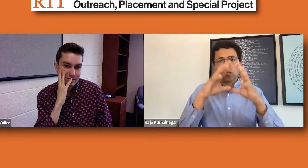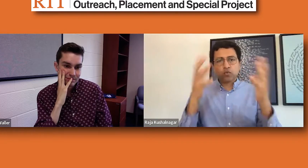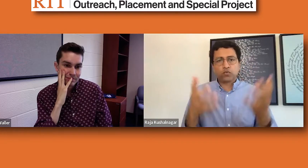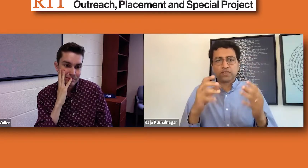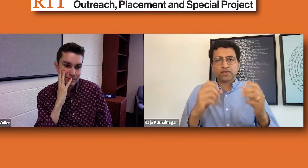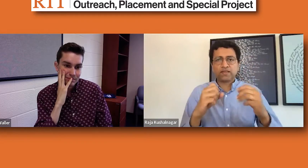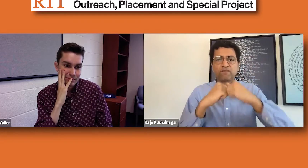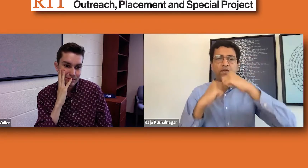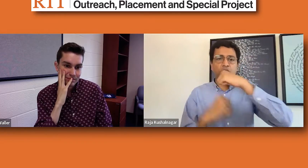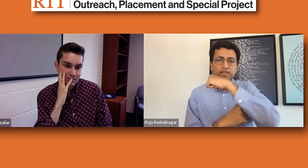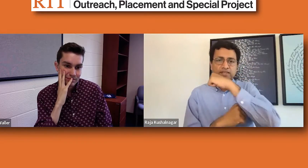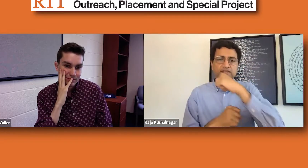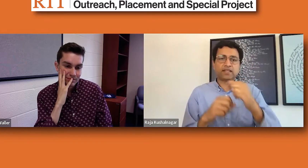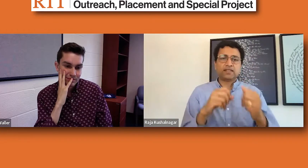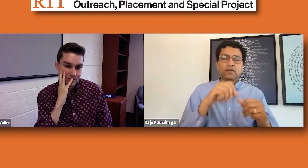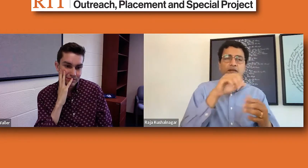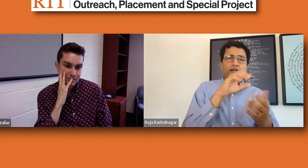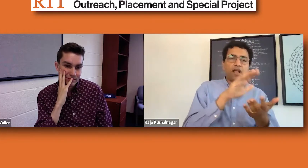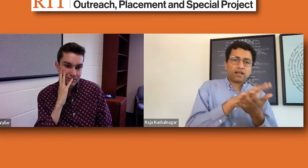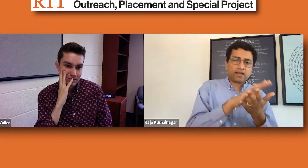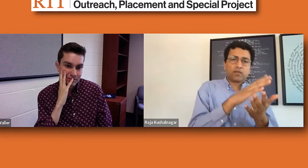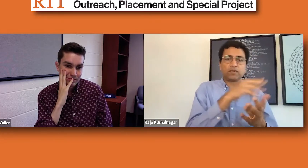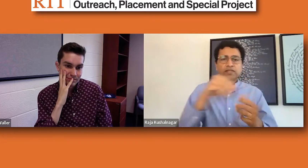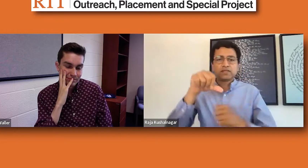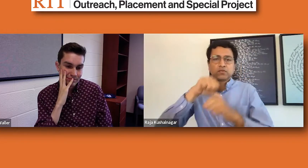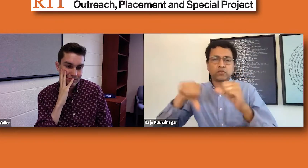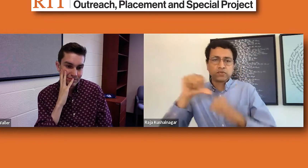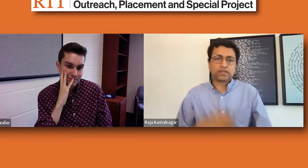these successful academic foundations,